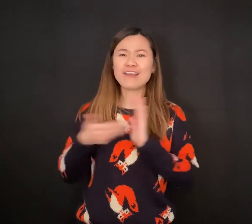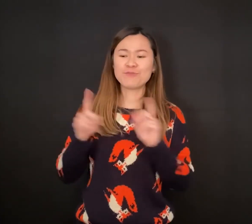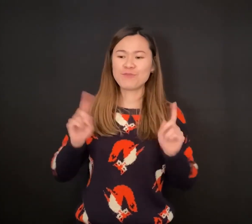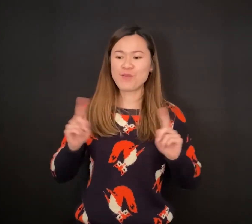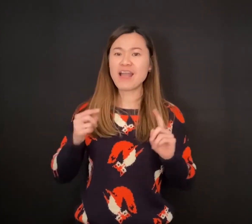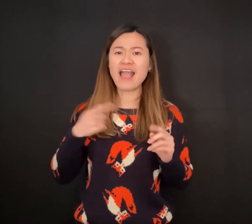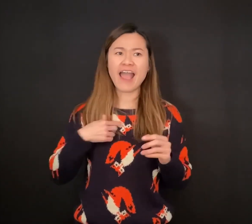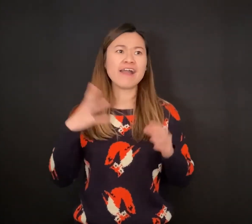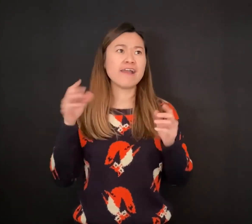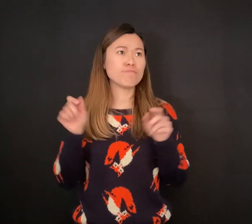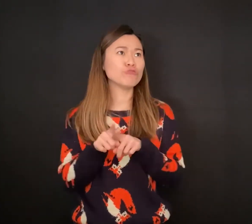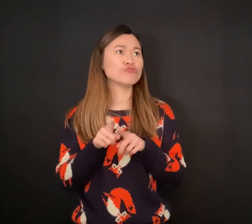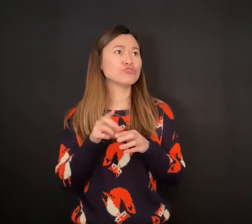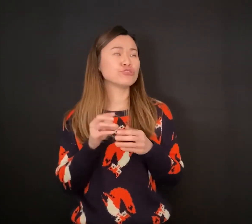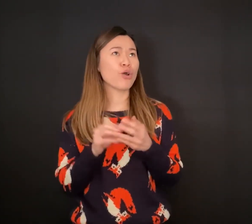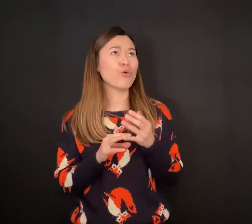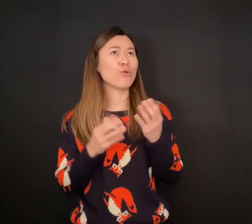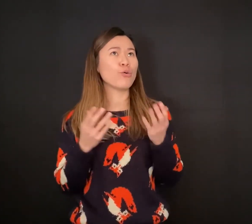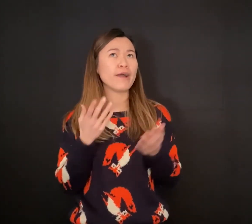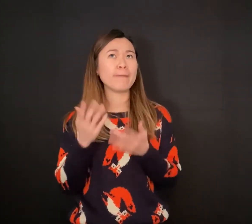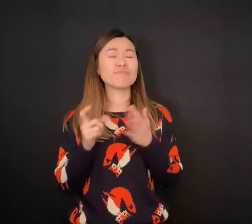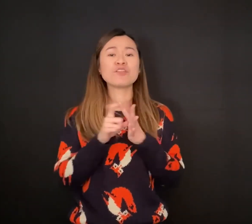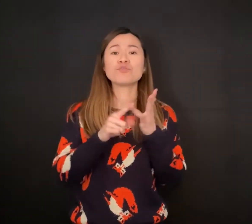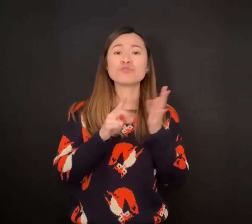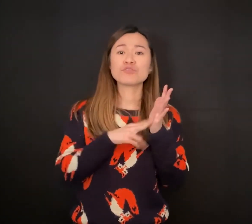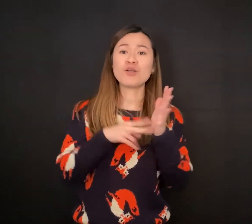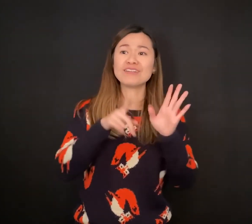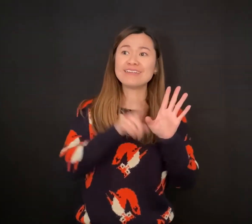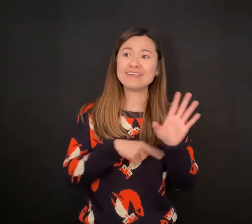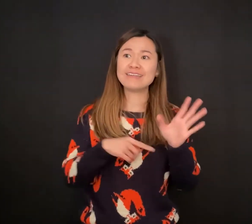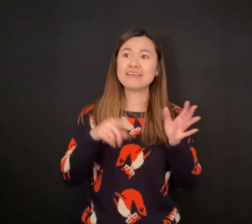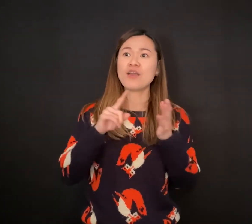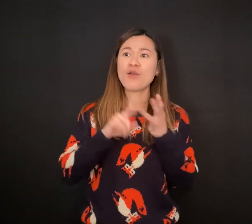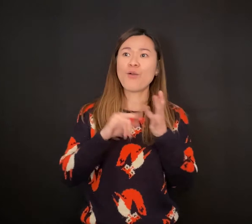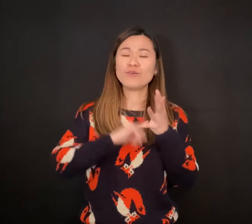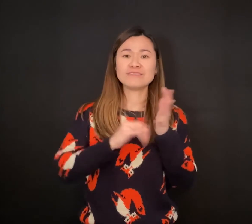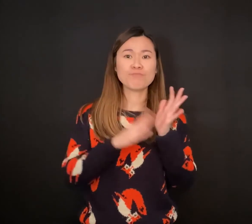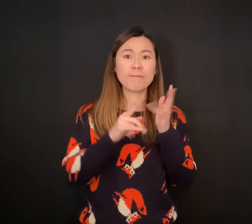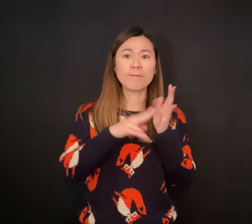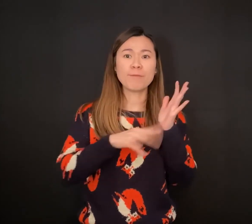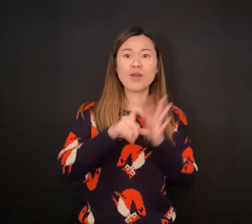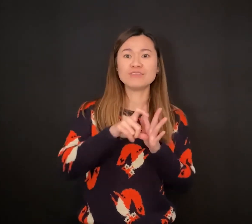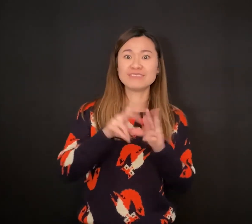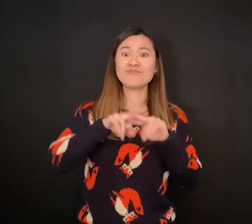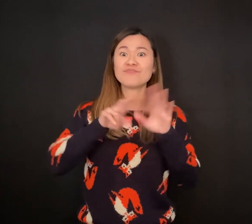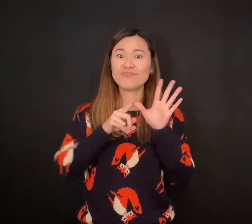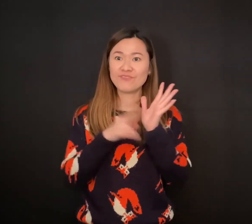So, I also love Donny Osmond.